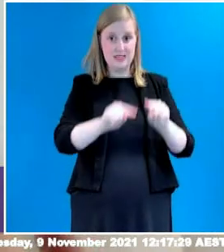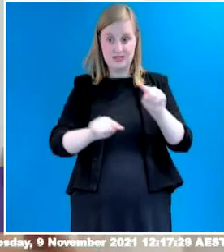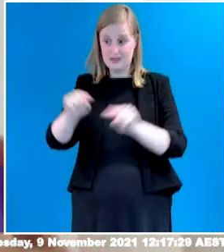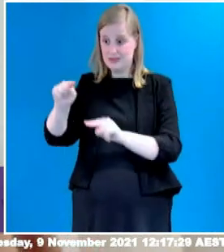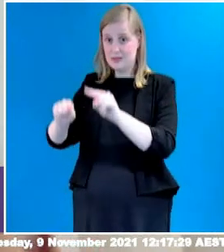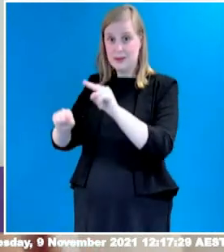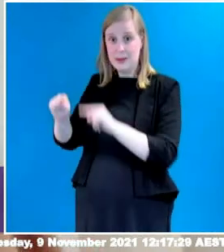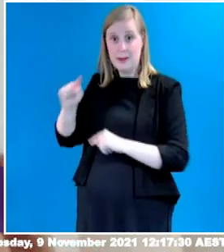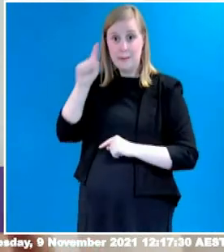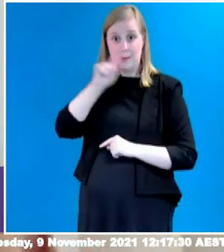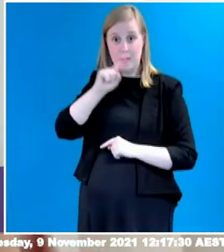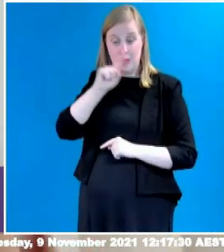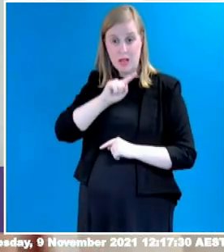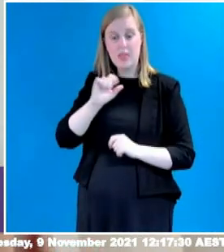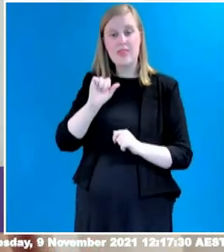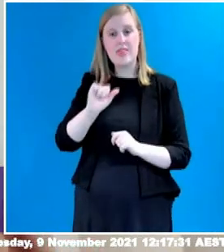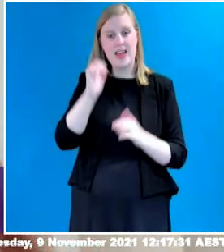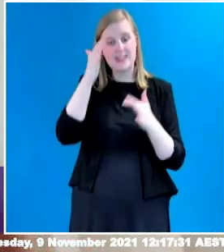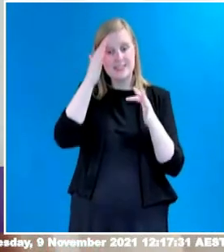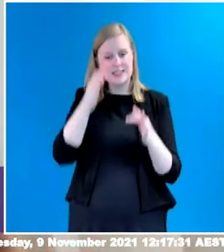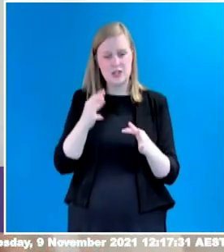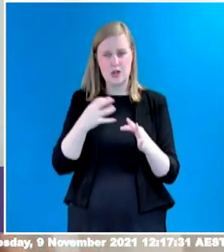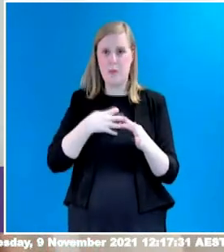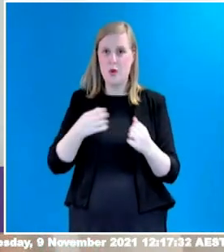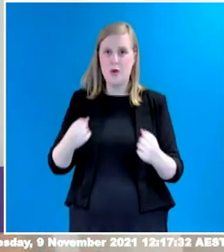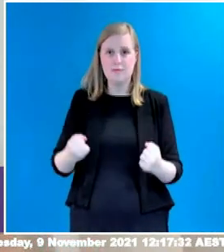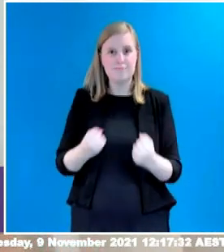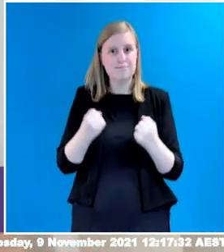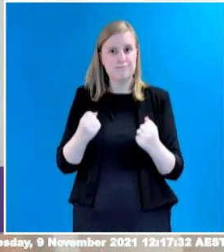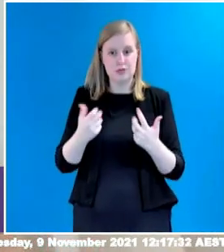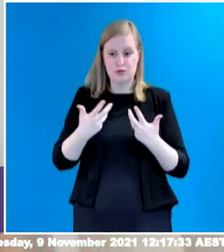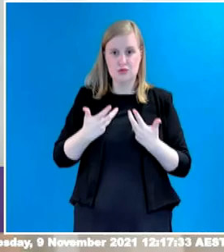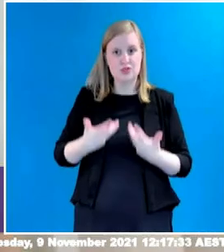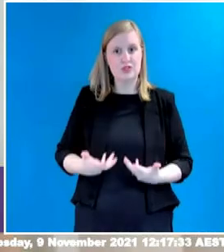Their decisions are richer, deeper. They often solve problems a lot faster.